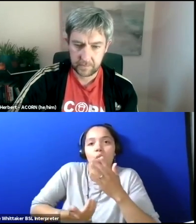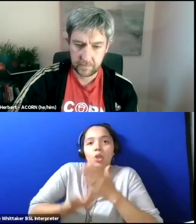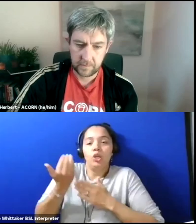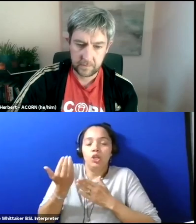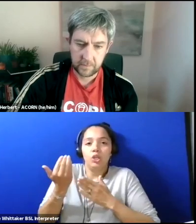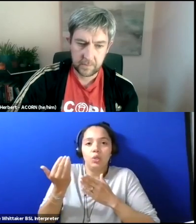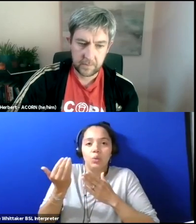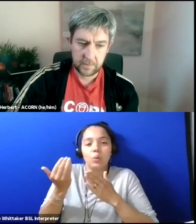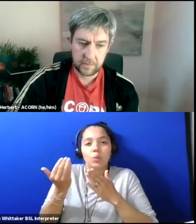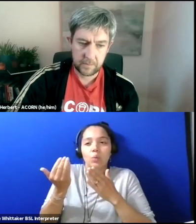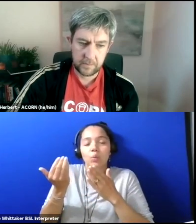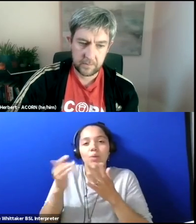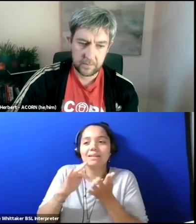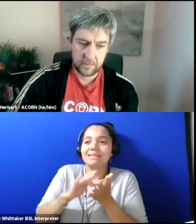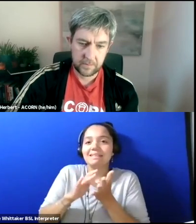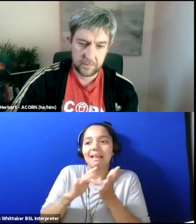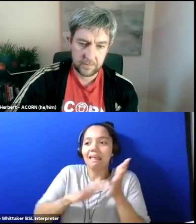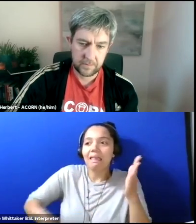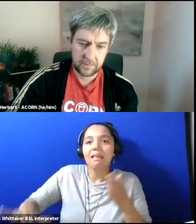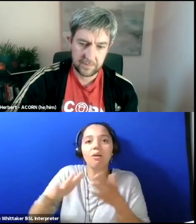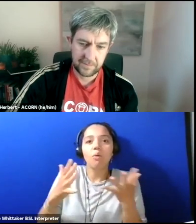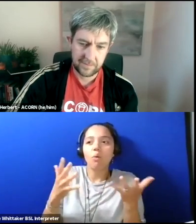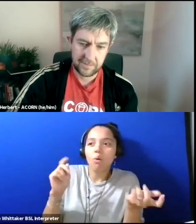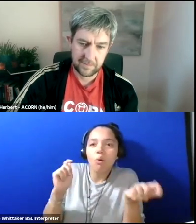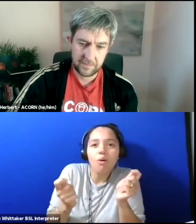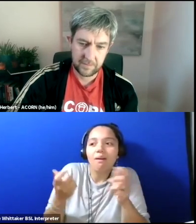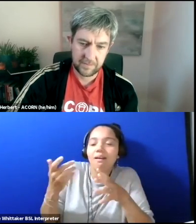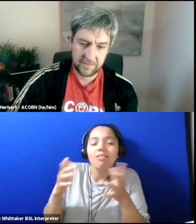shitty landscape of employment.